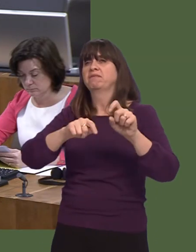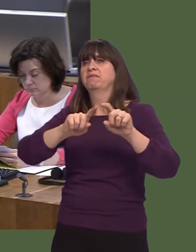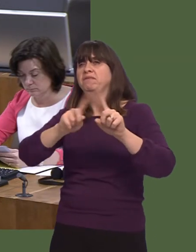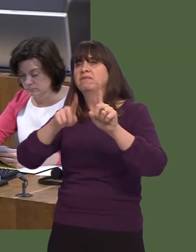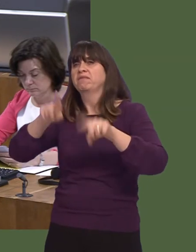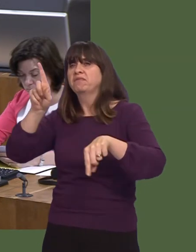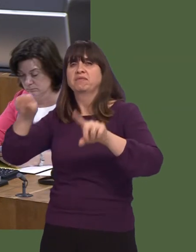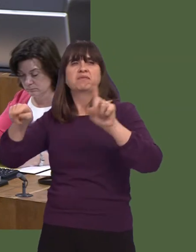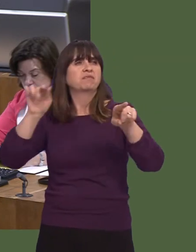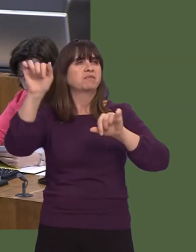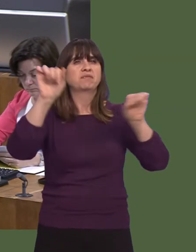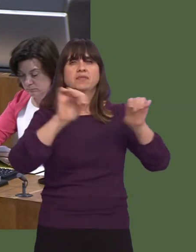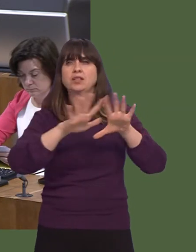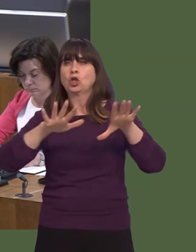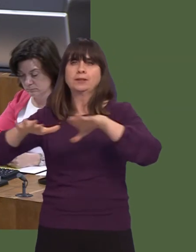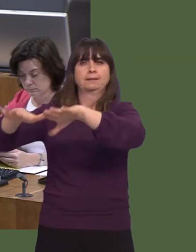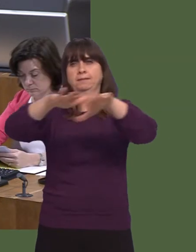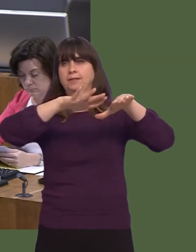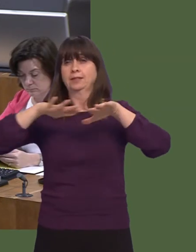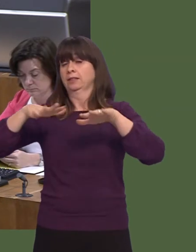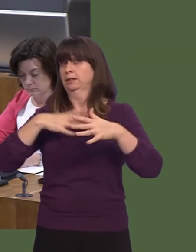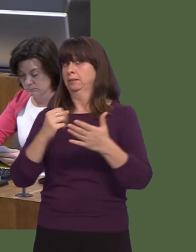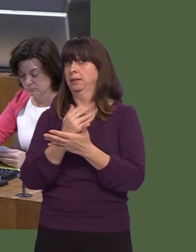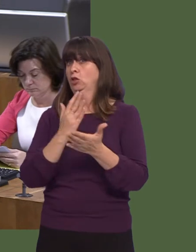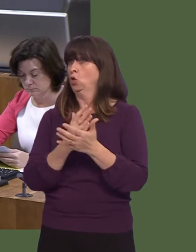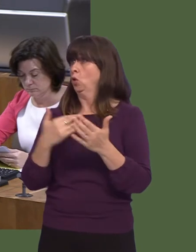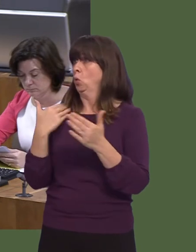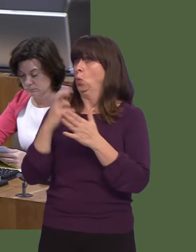progress to make sure that the good progress that has been made across Wales continues